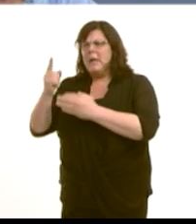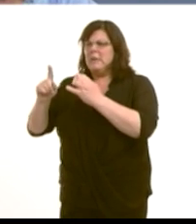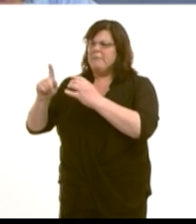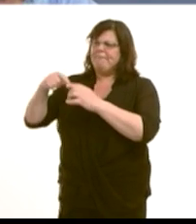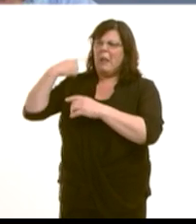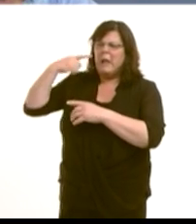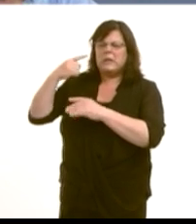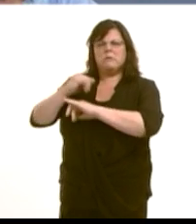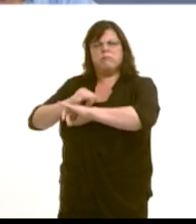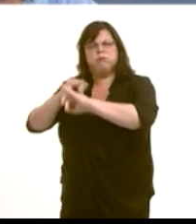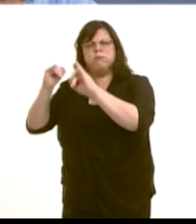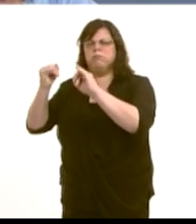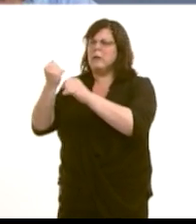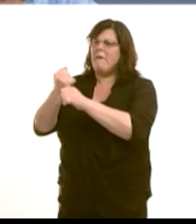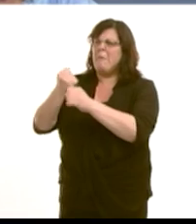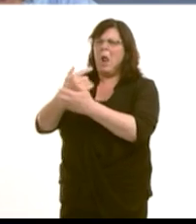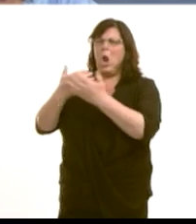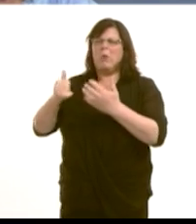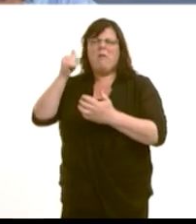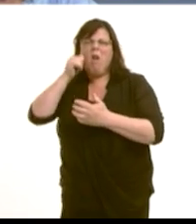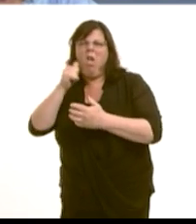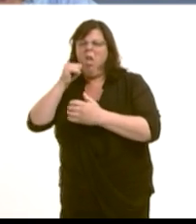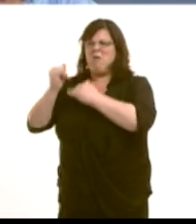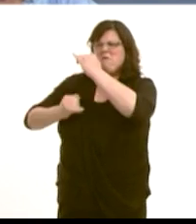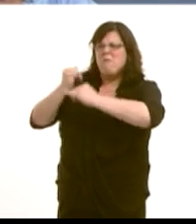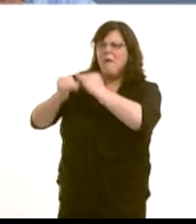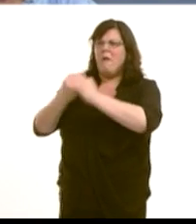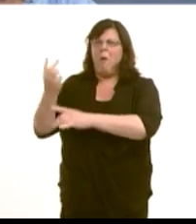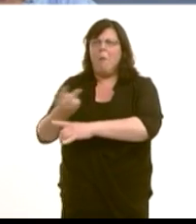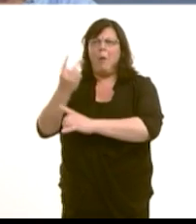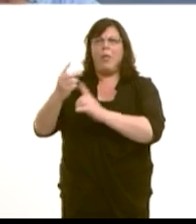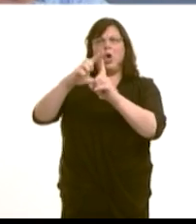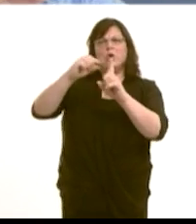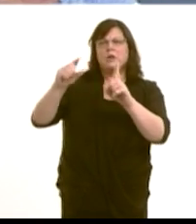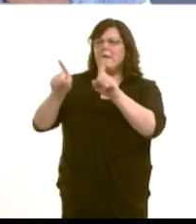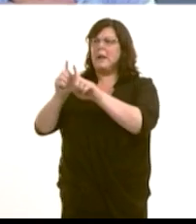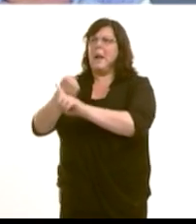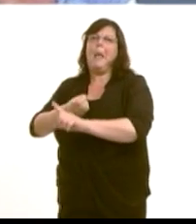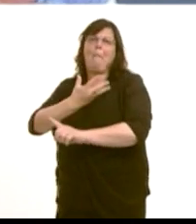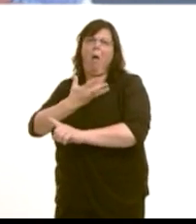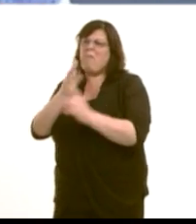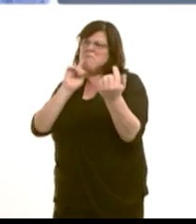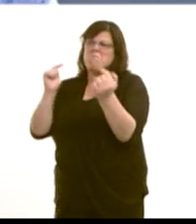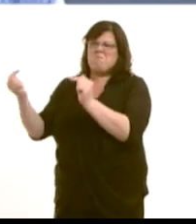backstabbing going on in both the Conservative Party and your own party in London.